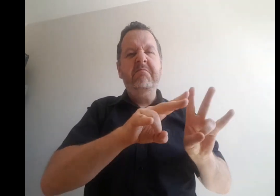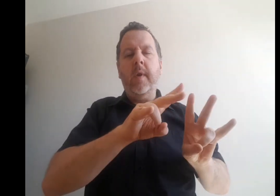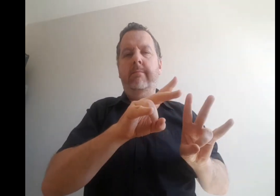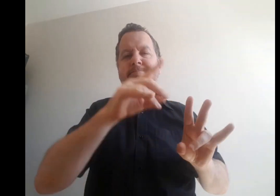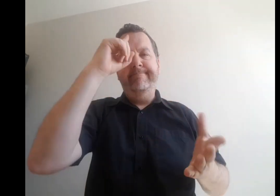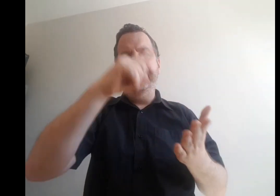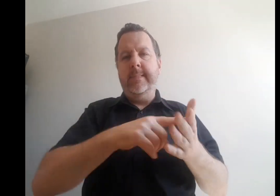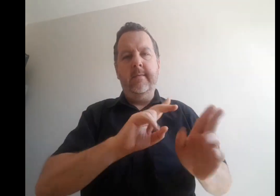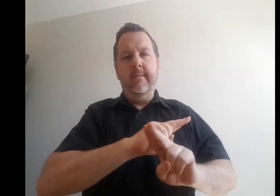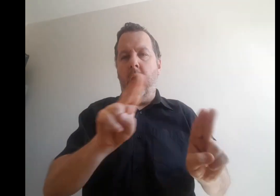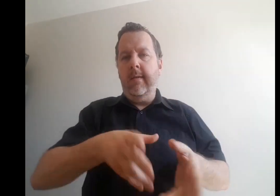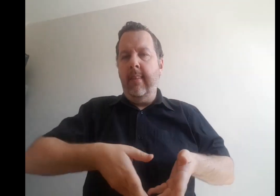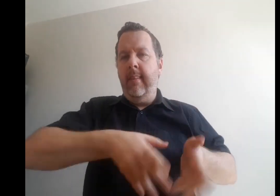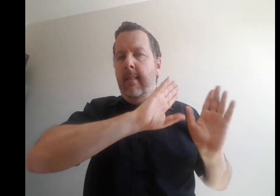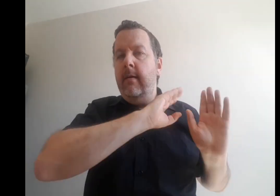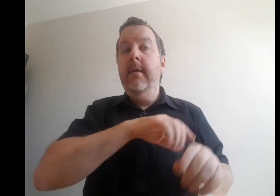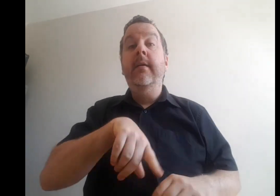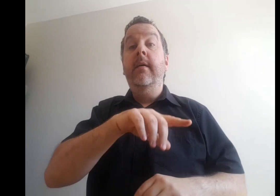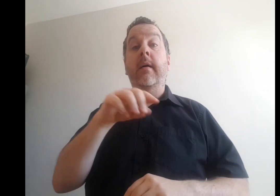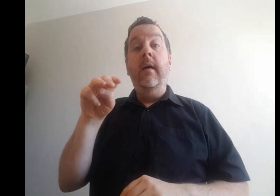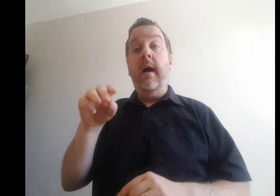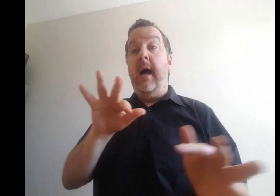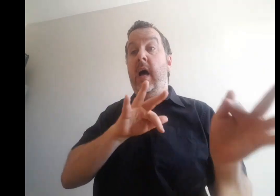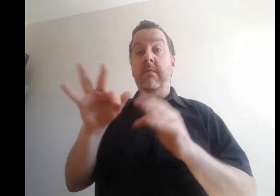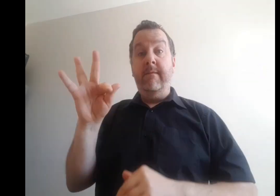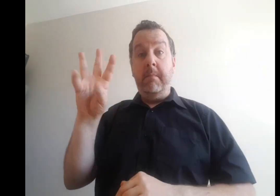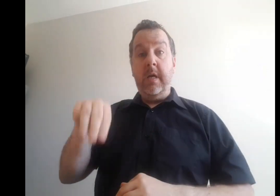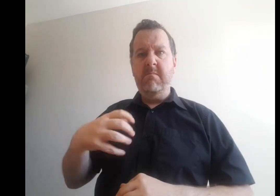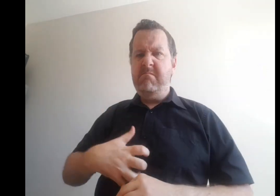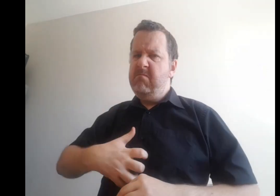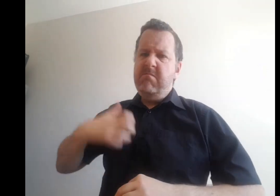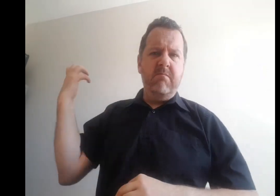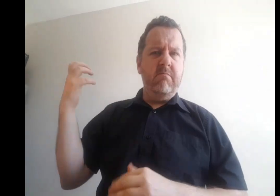Maginn wrote a long letter to the local paper afterwards, basically saying, "how dare you!